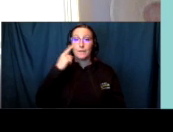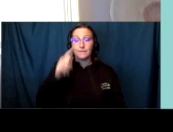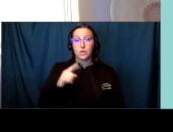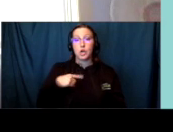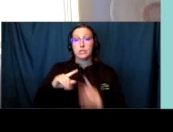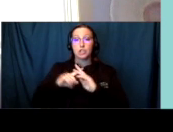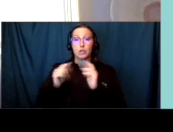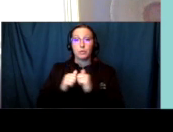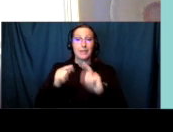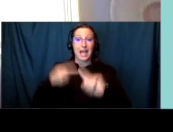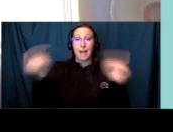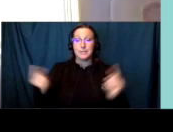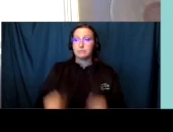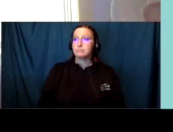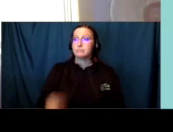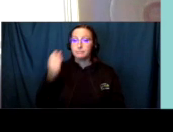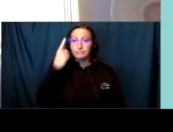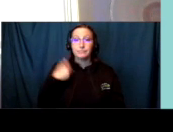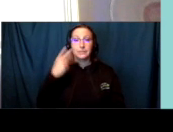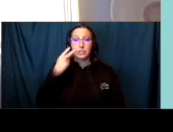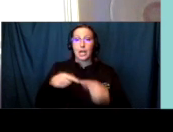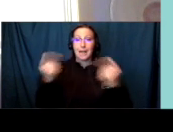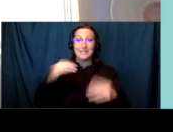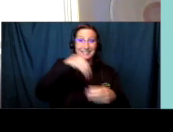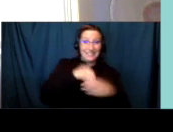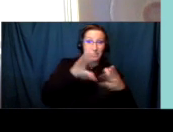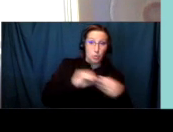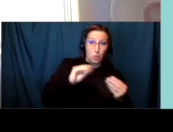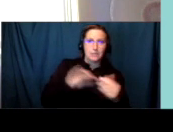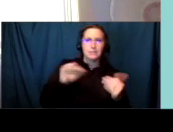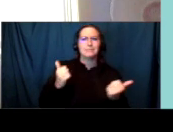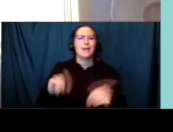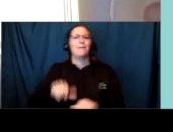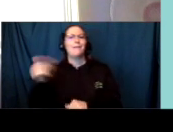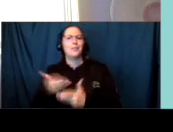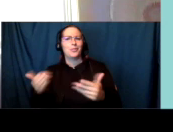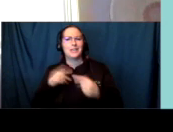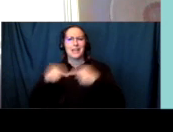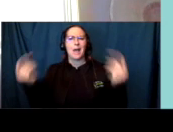opposite. You saw opposites within the story now what other things that are are opposites and you can build